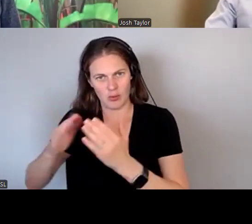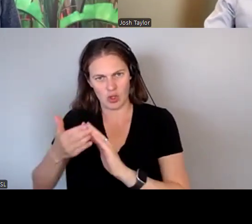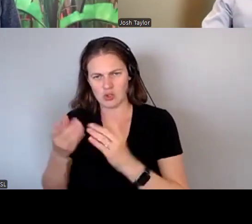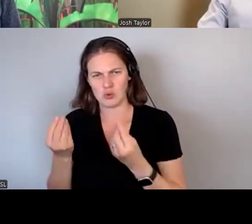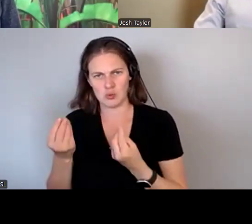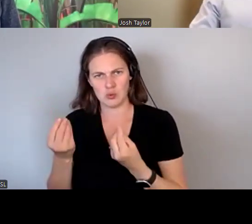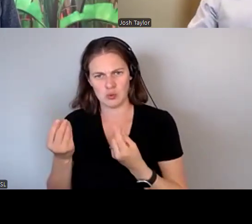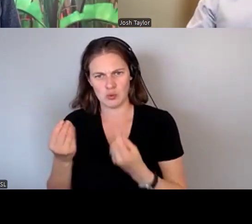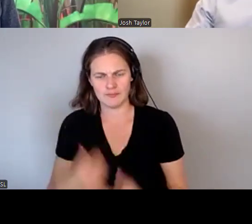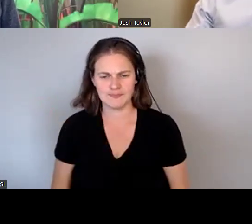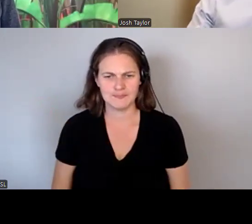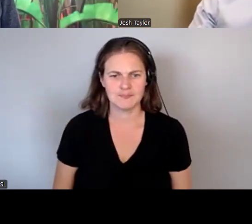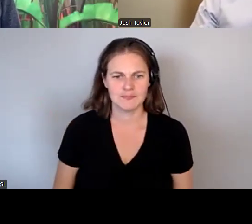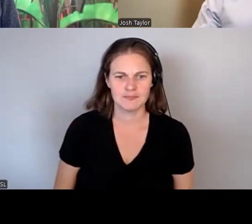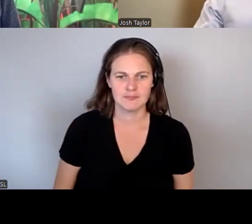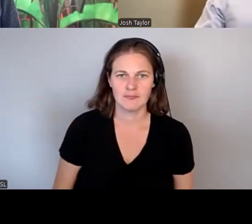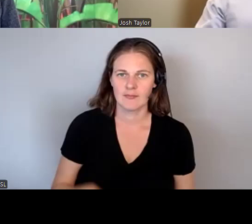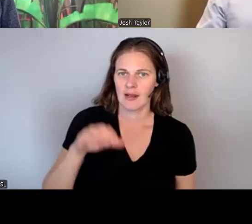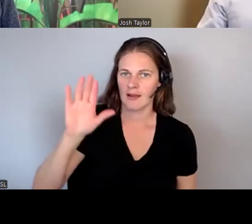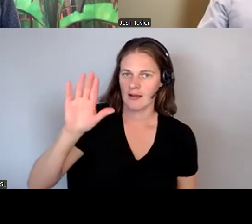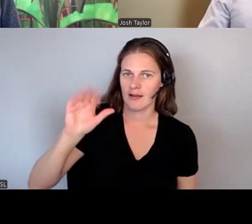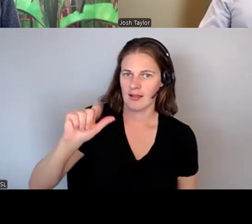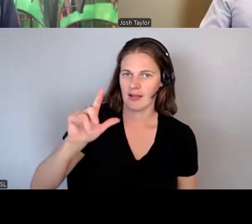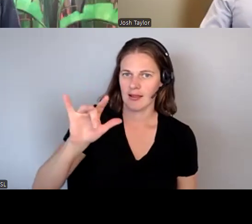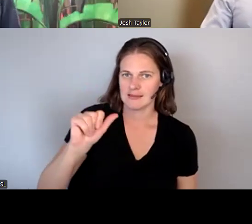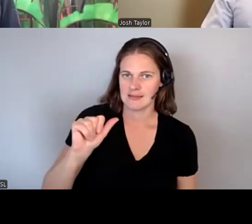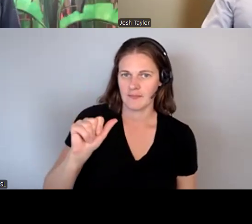Mm. Yeah, I mean, I think a couple ways.